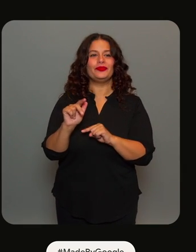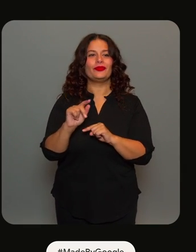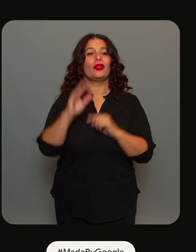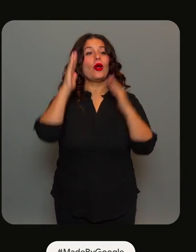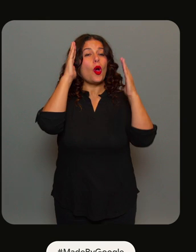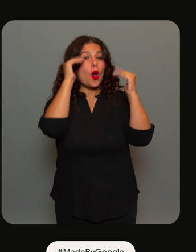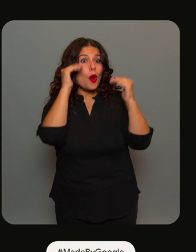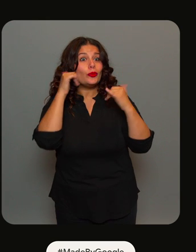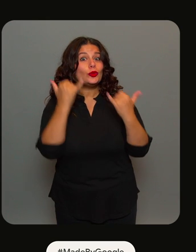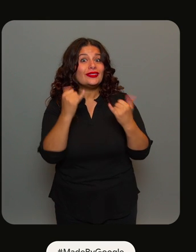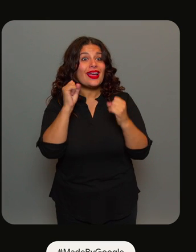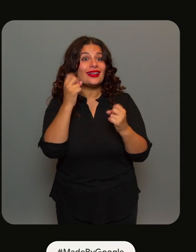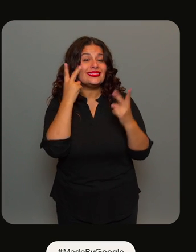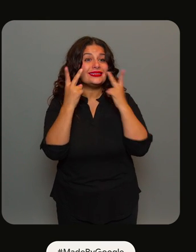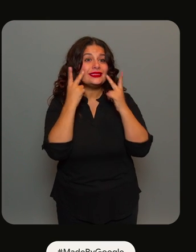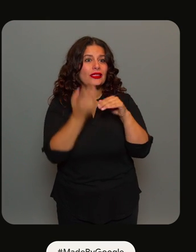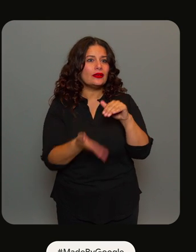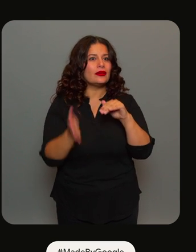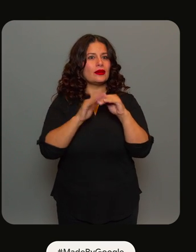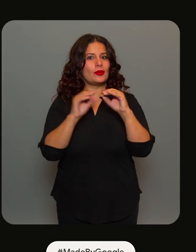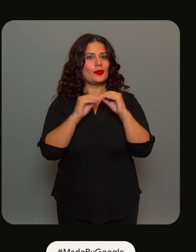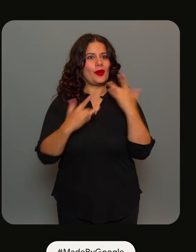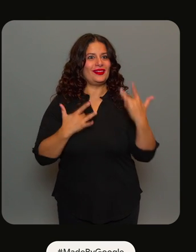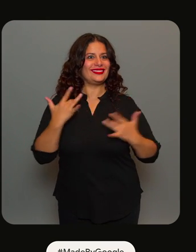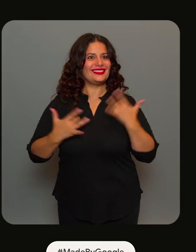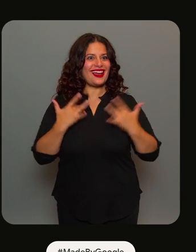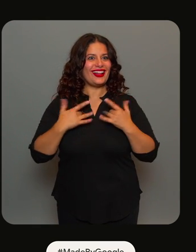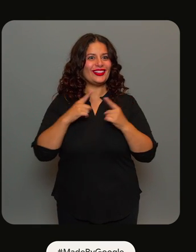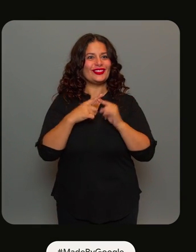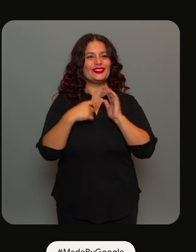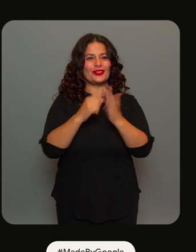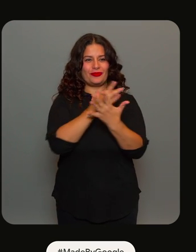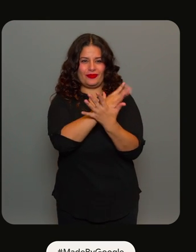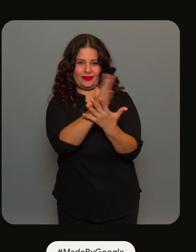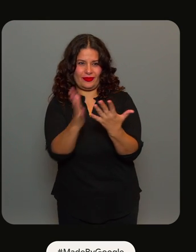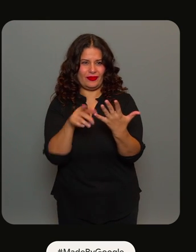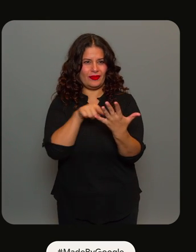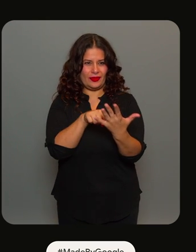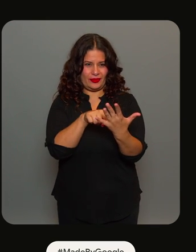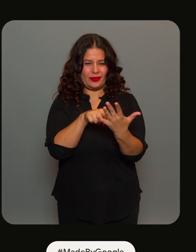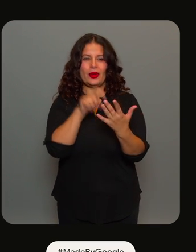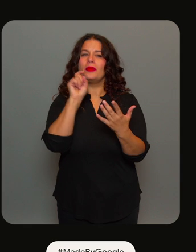are. The Pixel family doesn't feel complete without a larger screen.